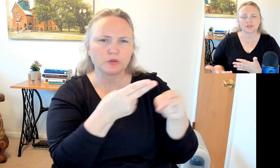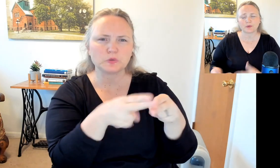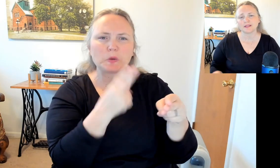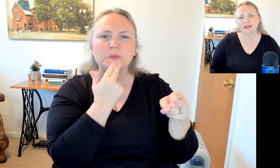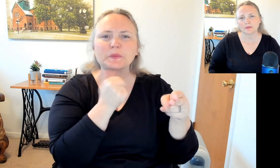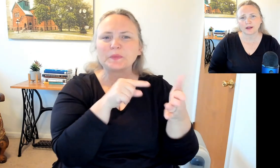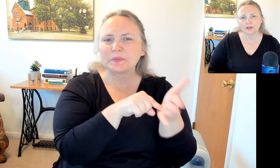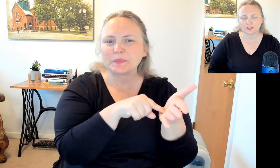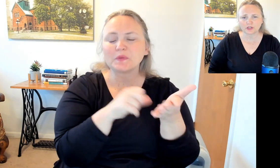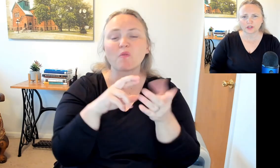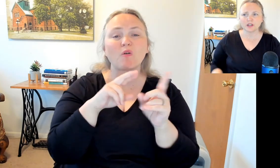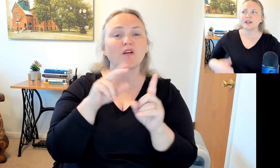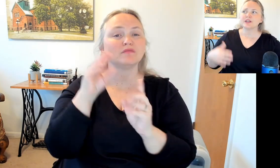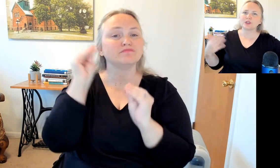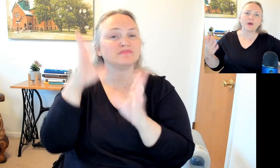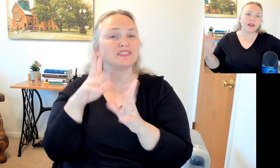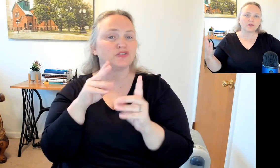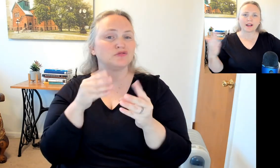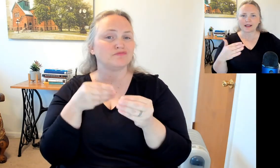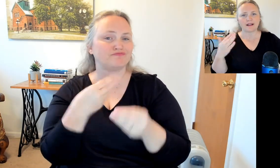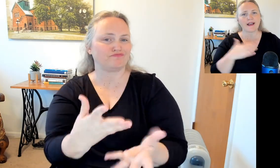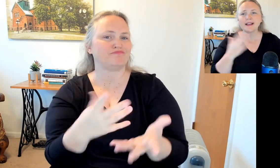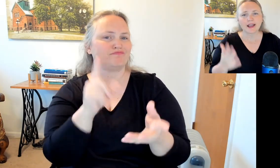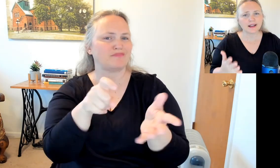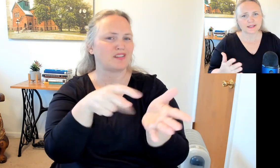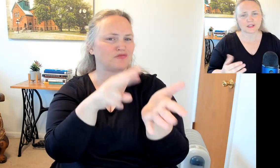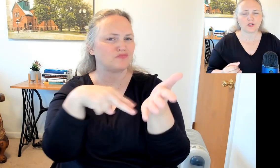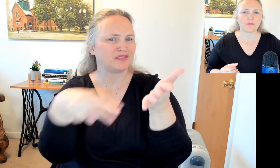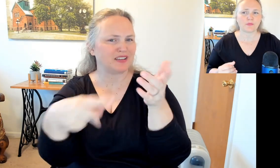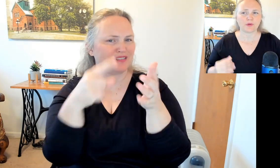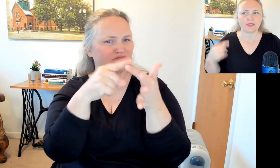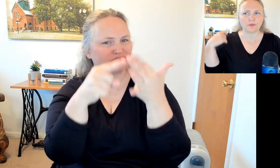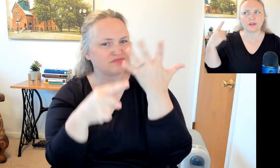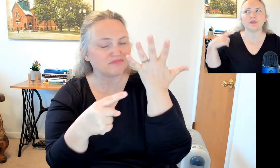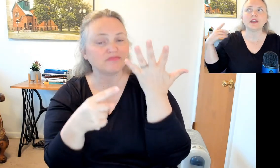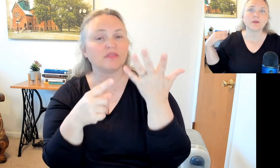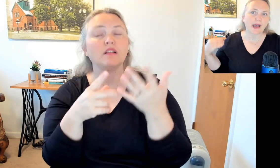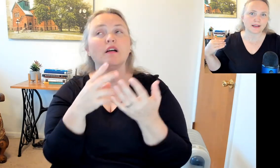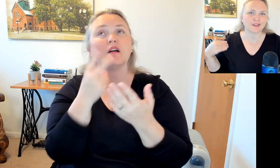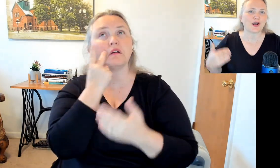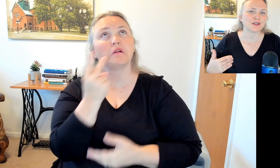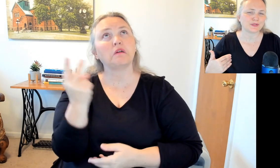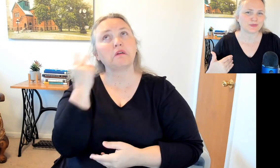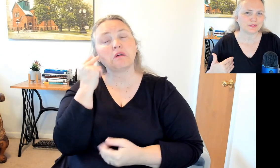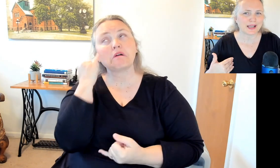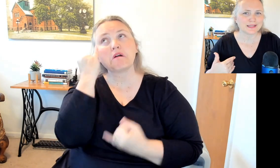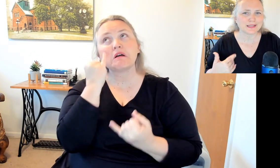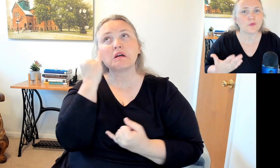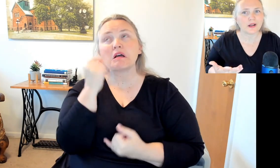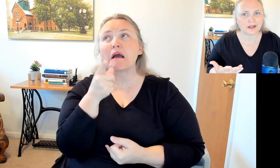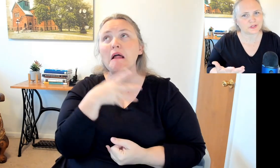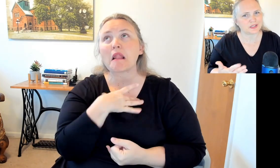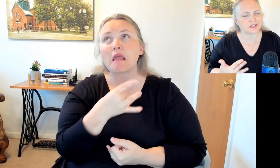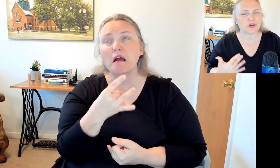that were assigned by your instructor. So go ahead and write down any ideas that you come up with when you think back to your graduate school days. What interested you?